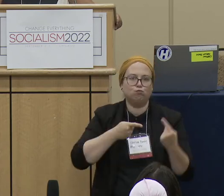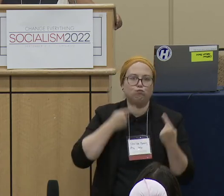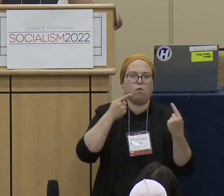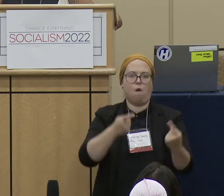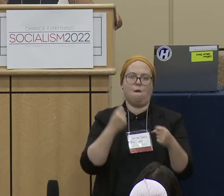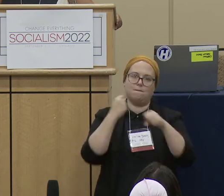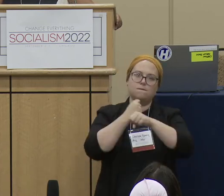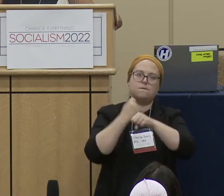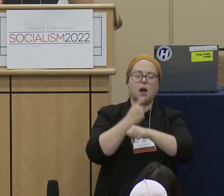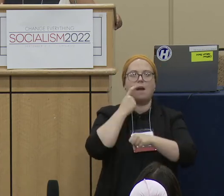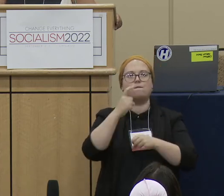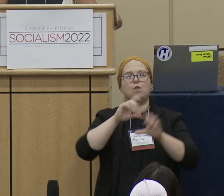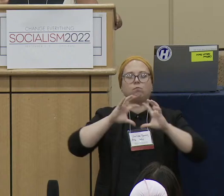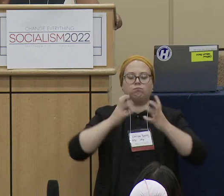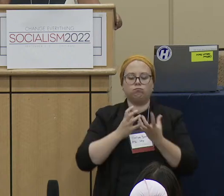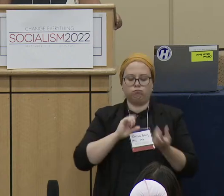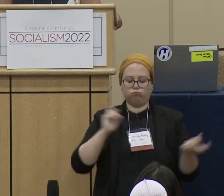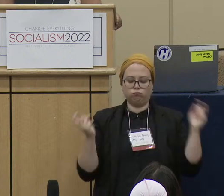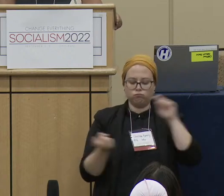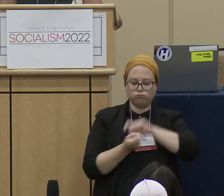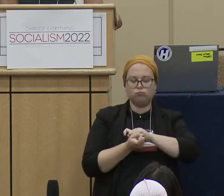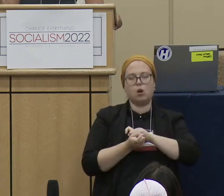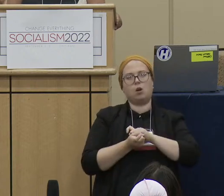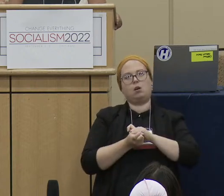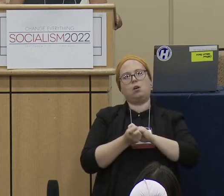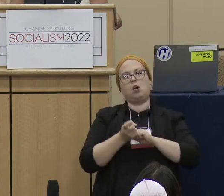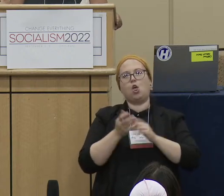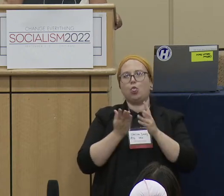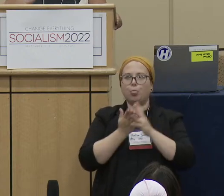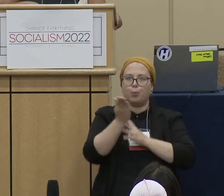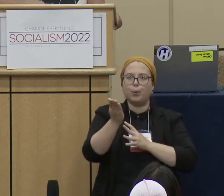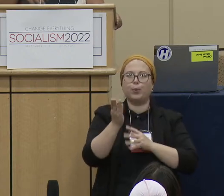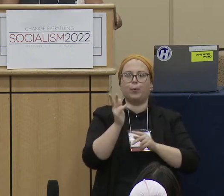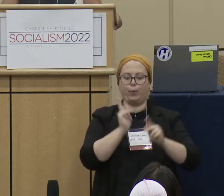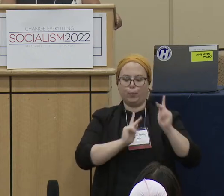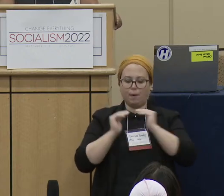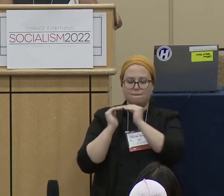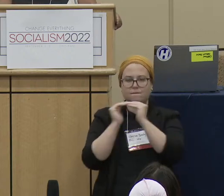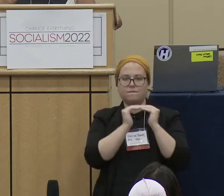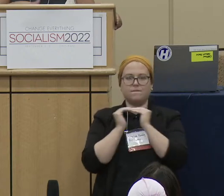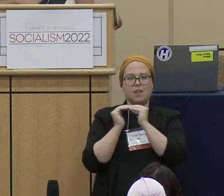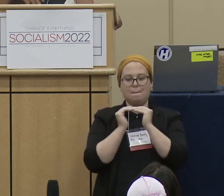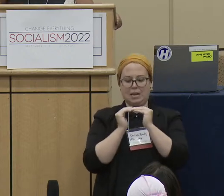organizers, who are also immersed in bigger struggles for changing the world. Through a feminist lens, with a